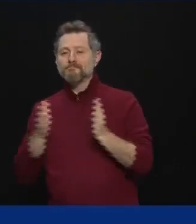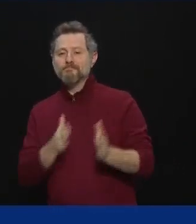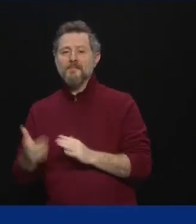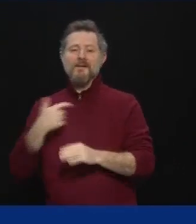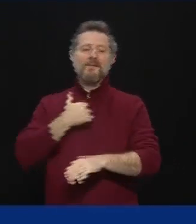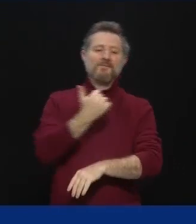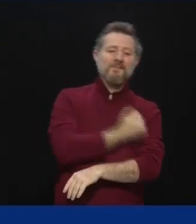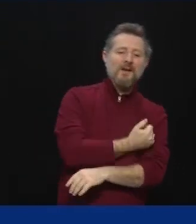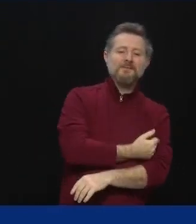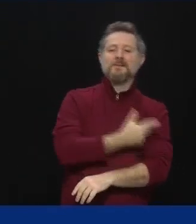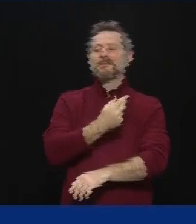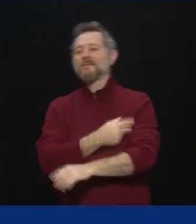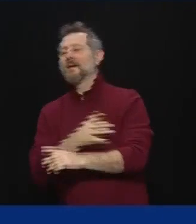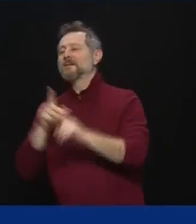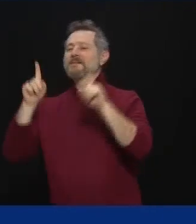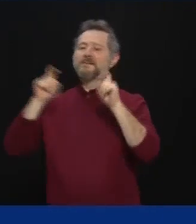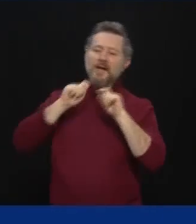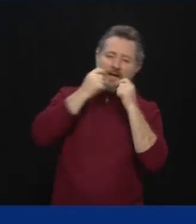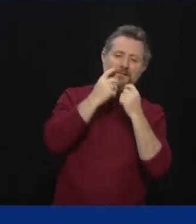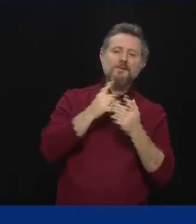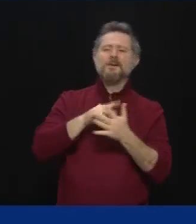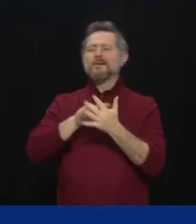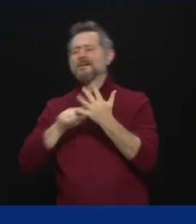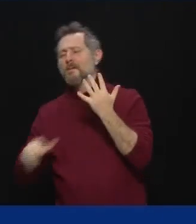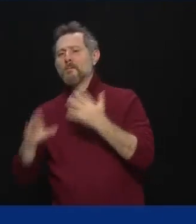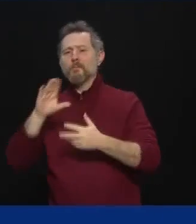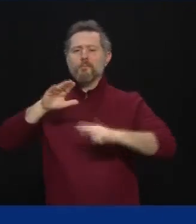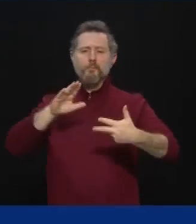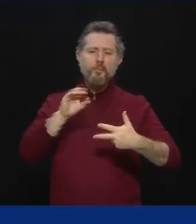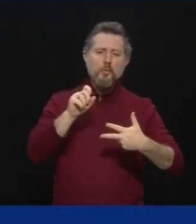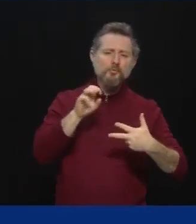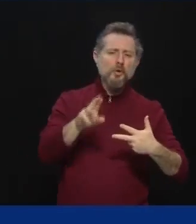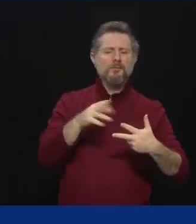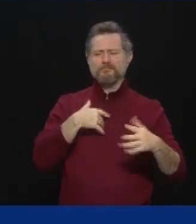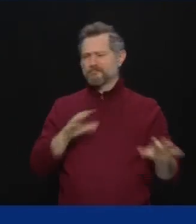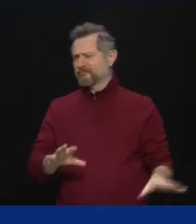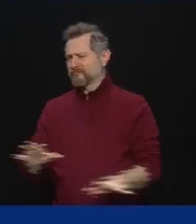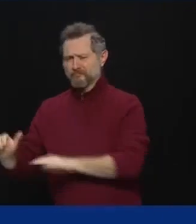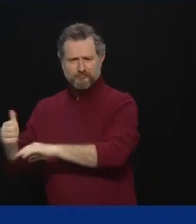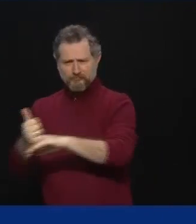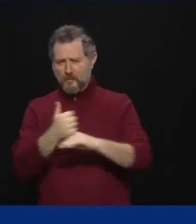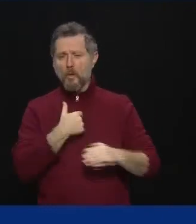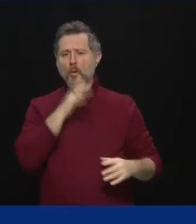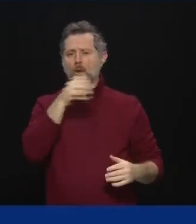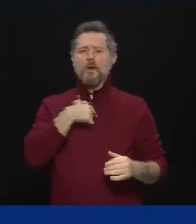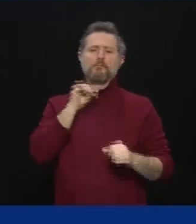SO OUR WINTER SURGE PLAN WHICH WAS ACTIVATED MONTHS AGO, MAKING